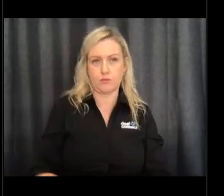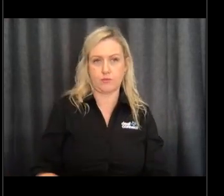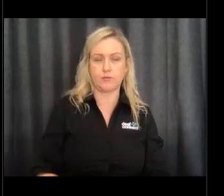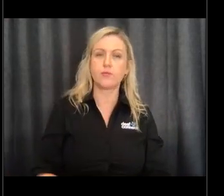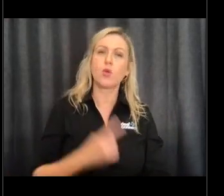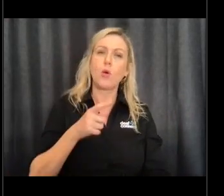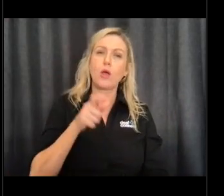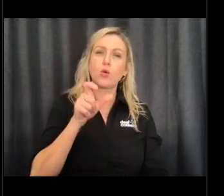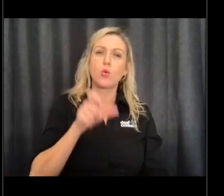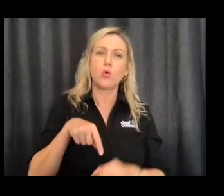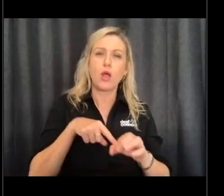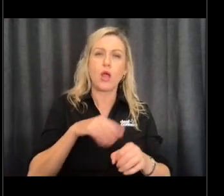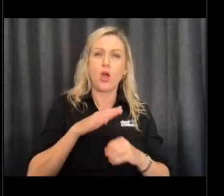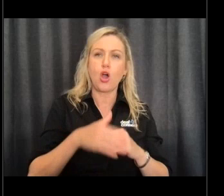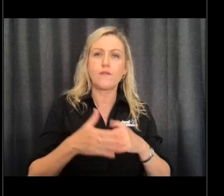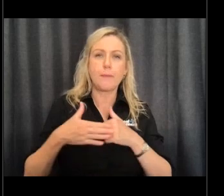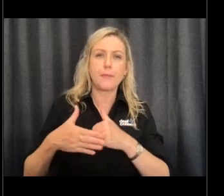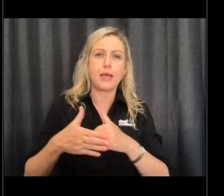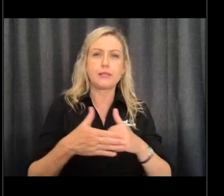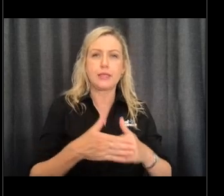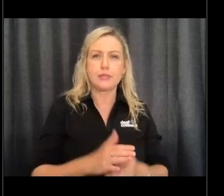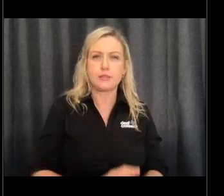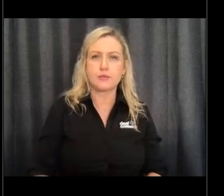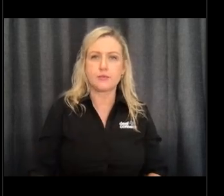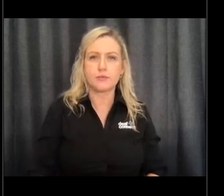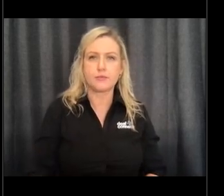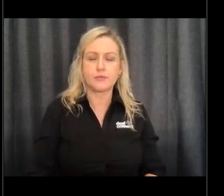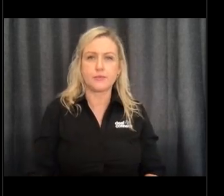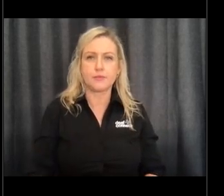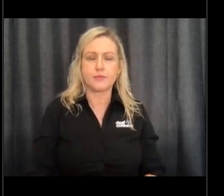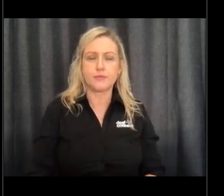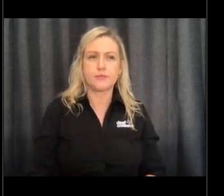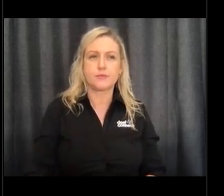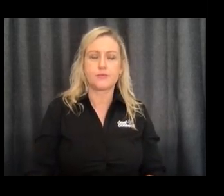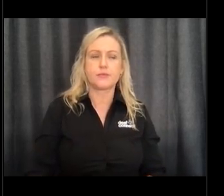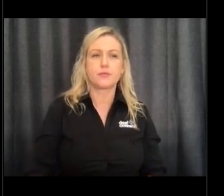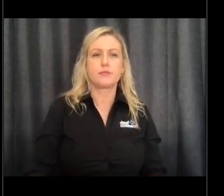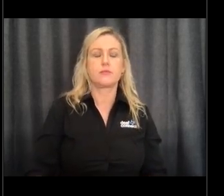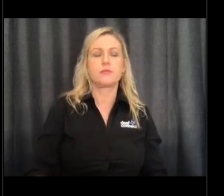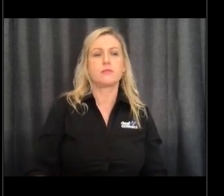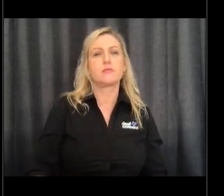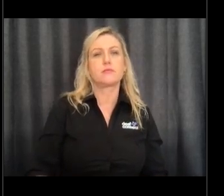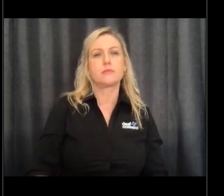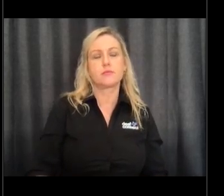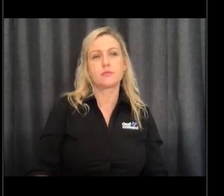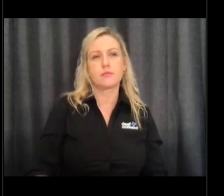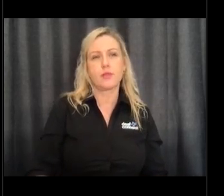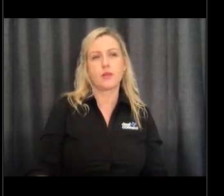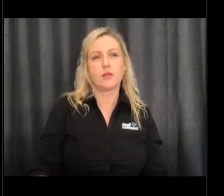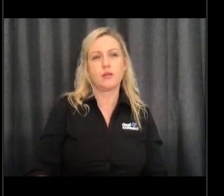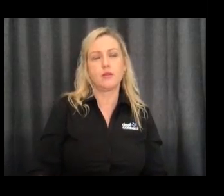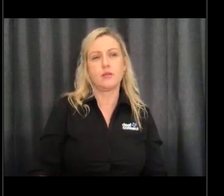So could someone be denied for something - could someone be denied because